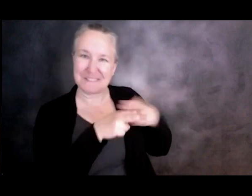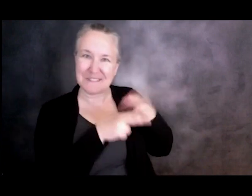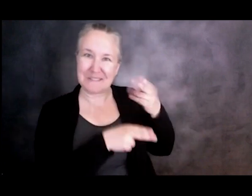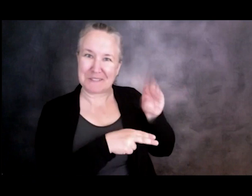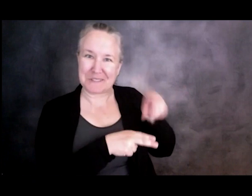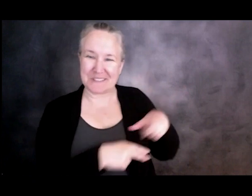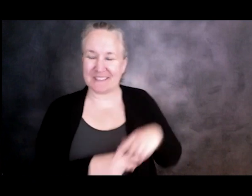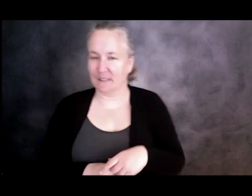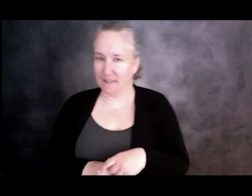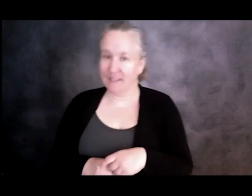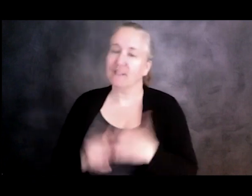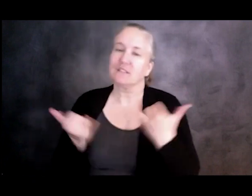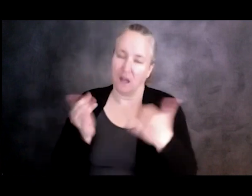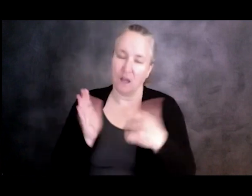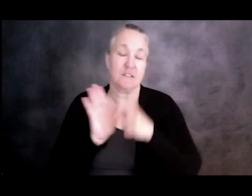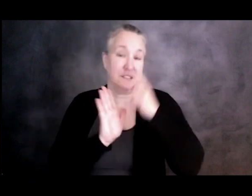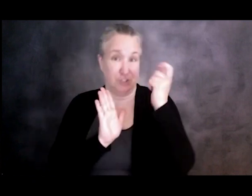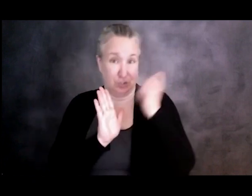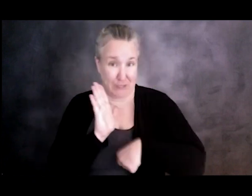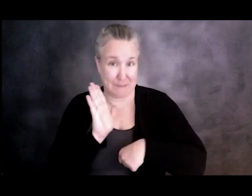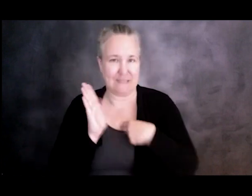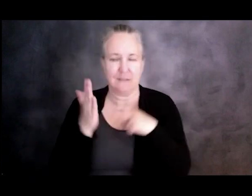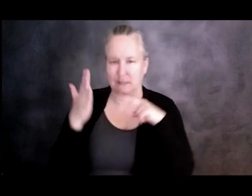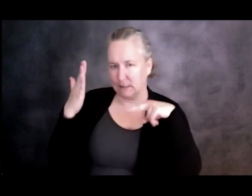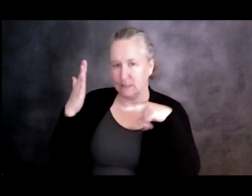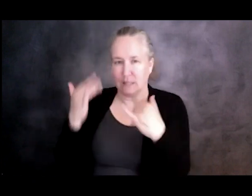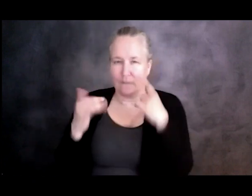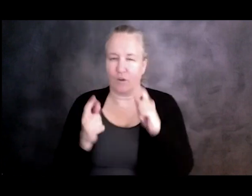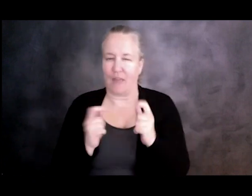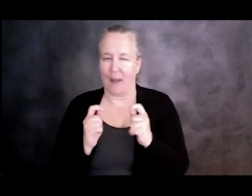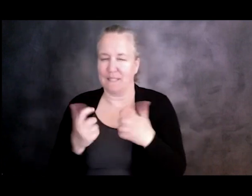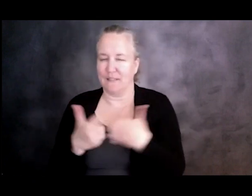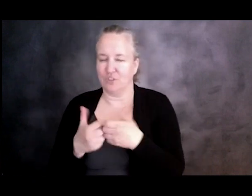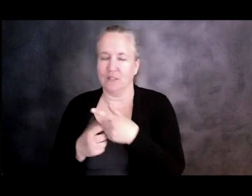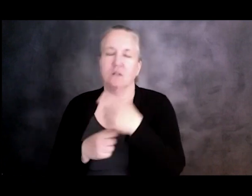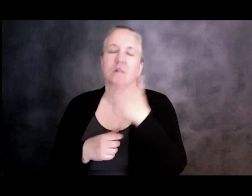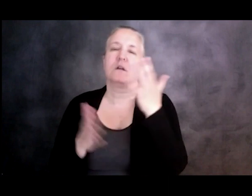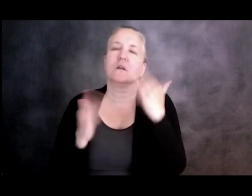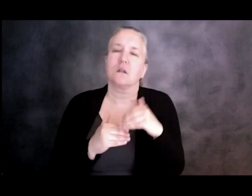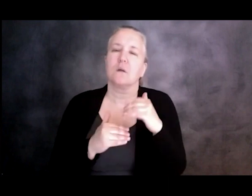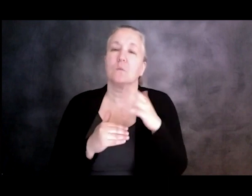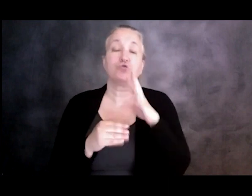Reading the scripts right now for The Sympathizer TV series adaptation last thing I'll say here is when we talk about representation